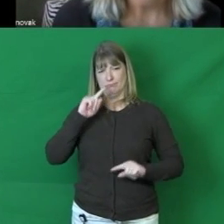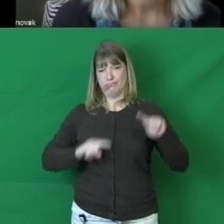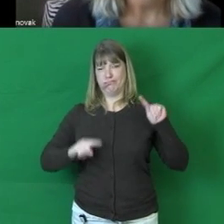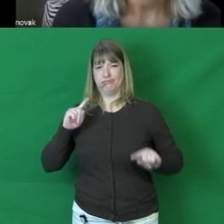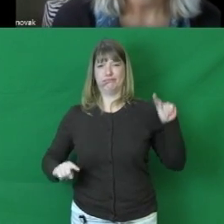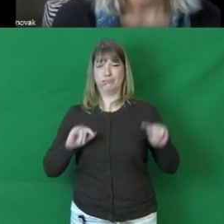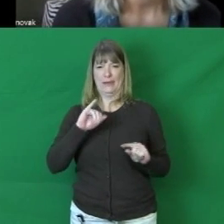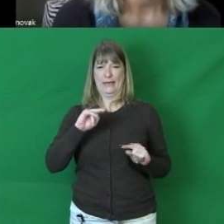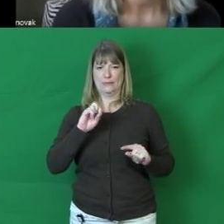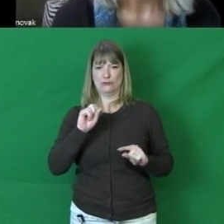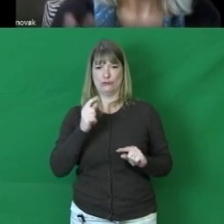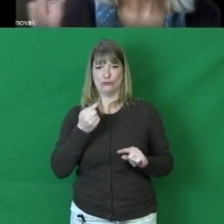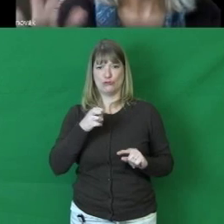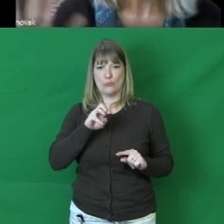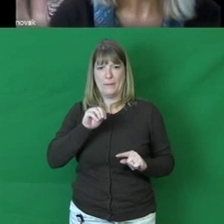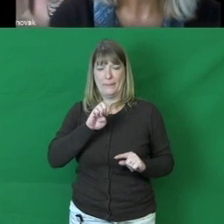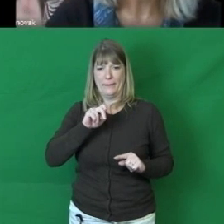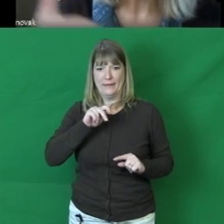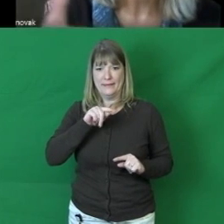of instruments or actually it's more